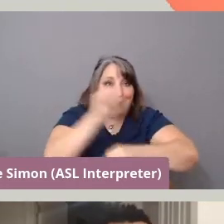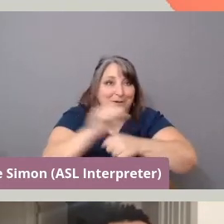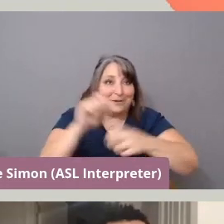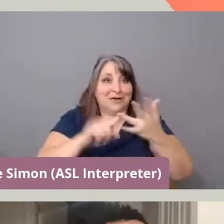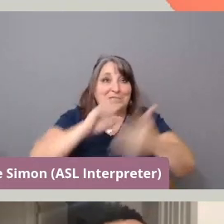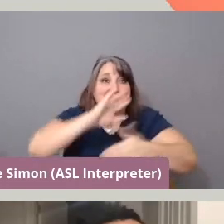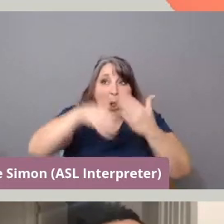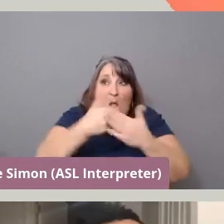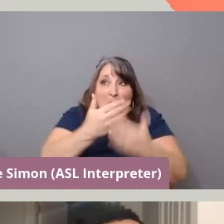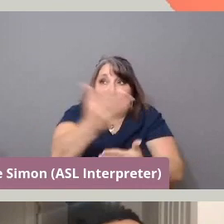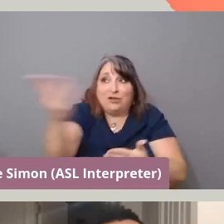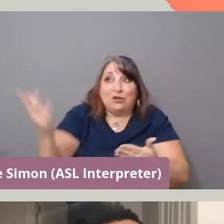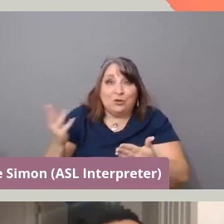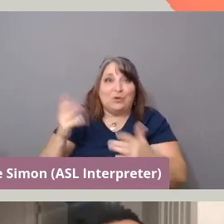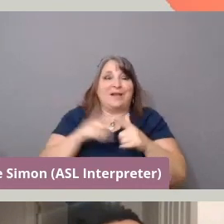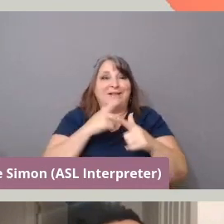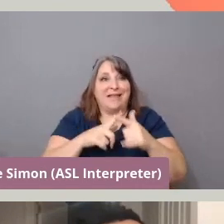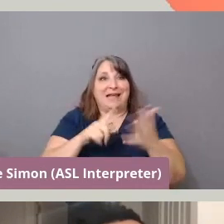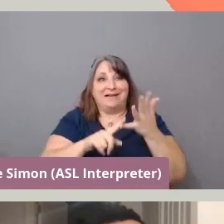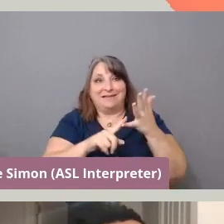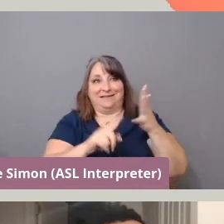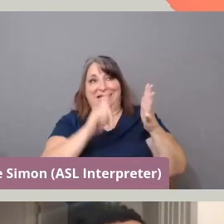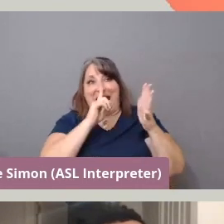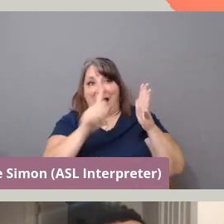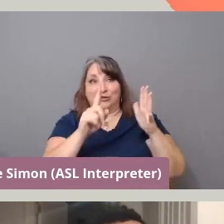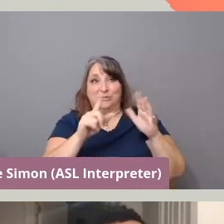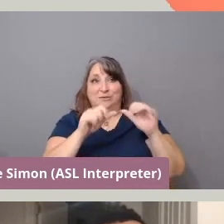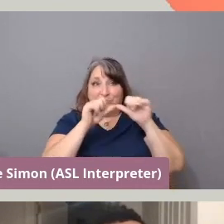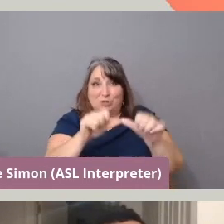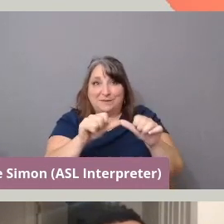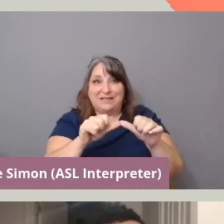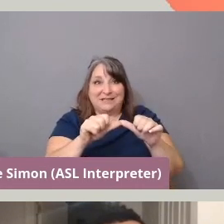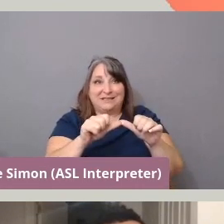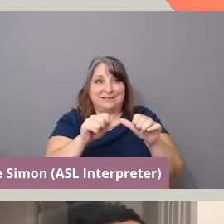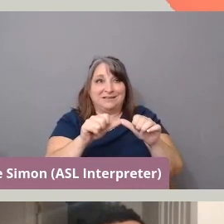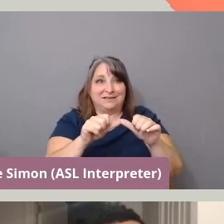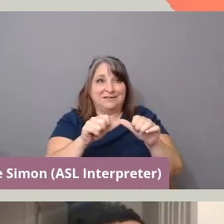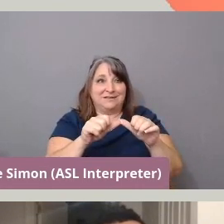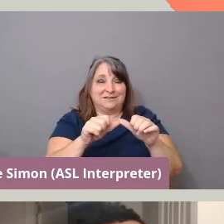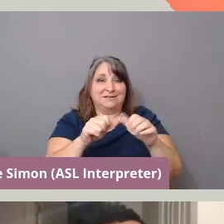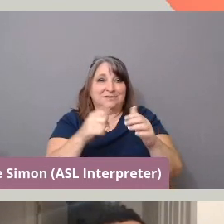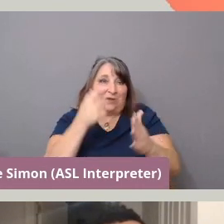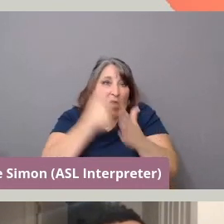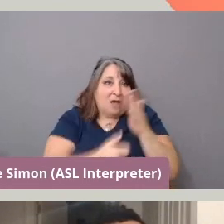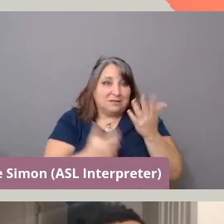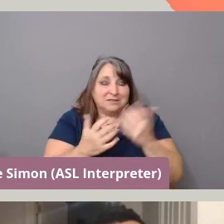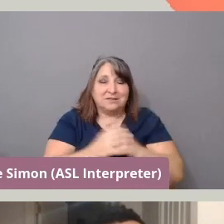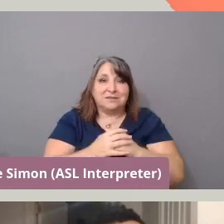And then it's the actual, as you were saying, per-minute cost. I mean, Rodney, Jim, or Nicole, do you want to jump in just